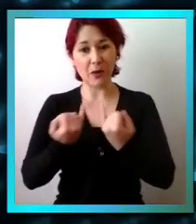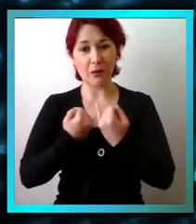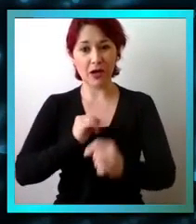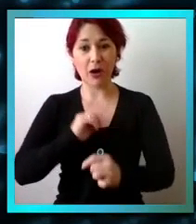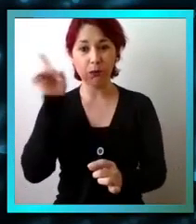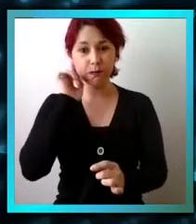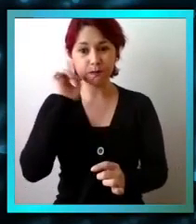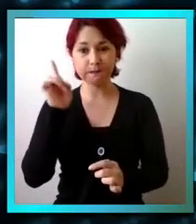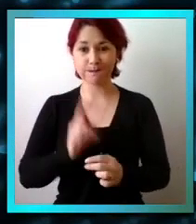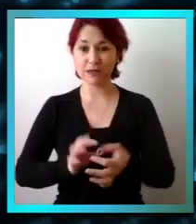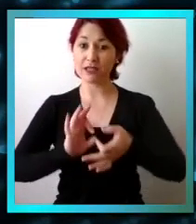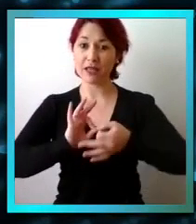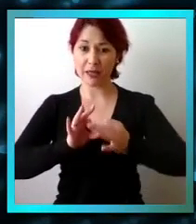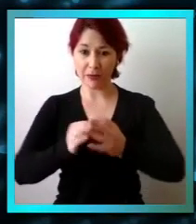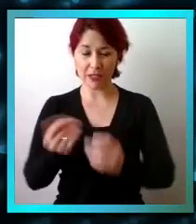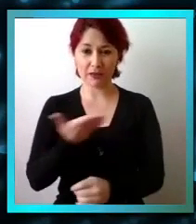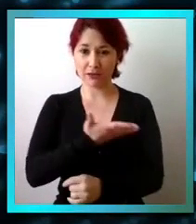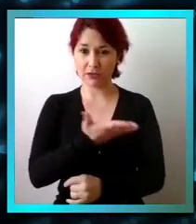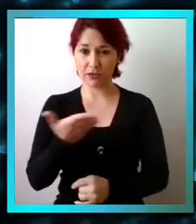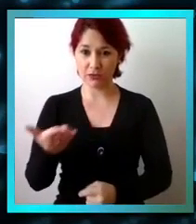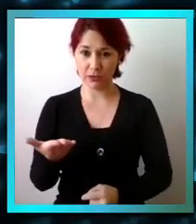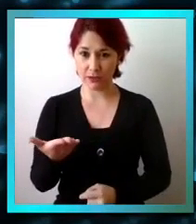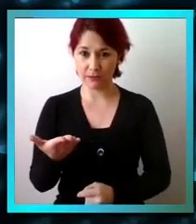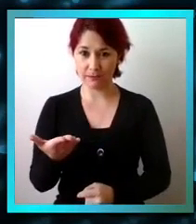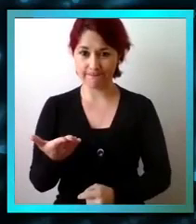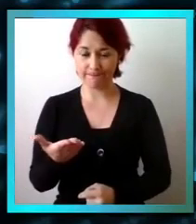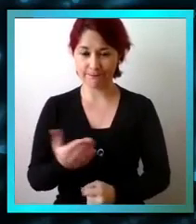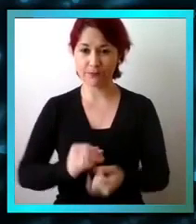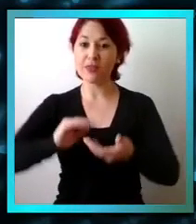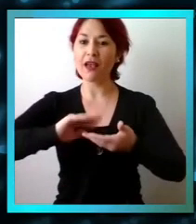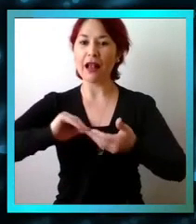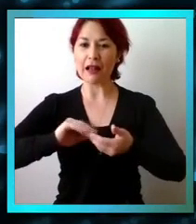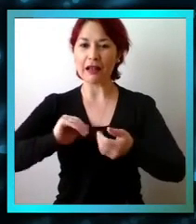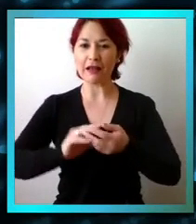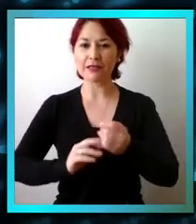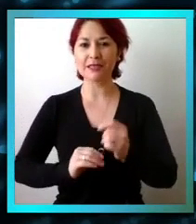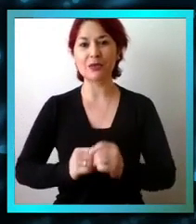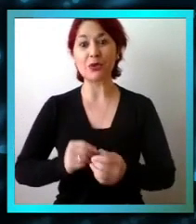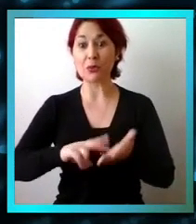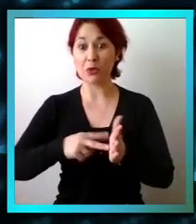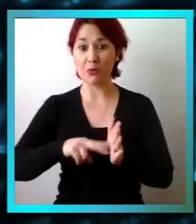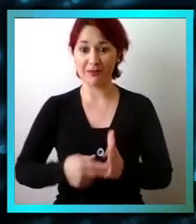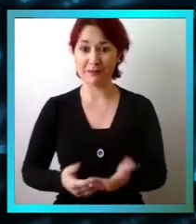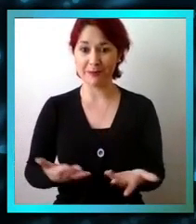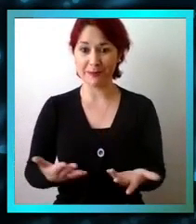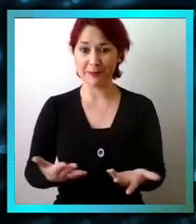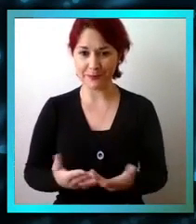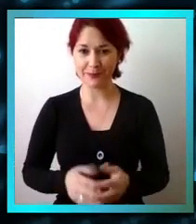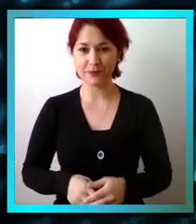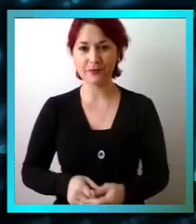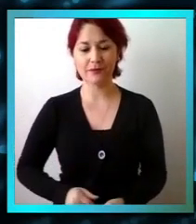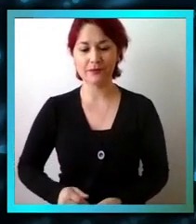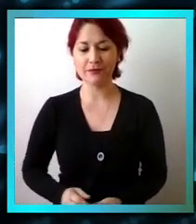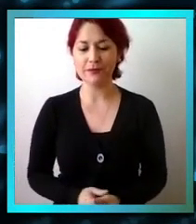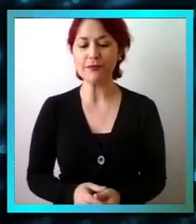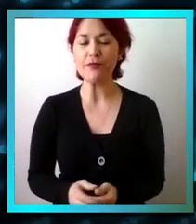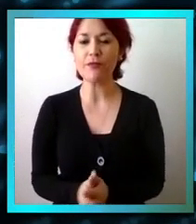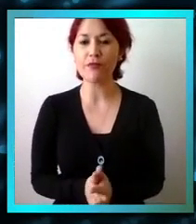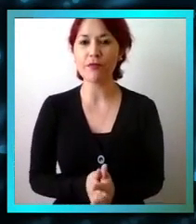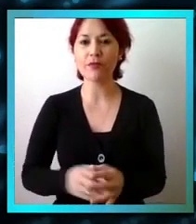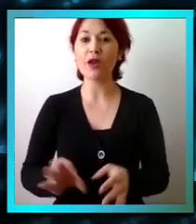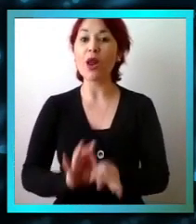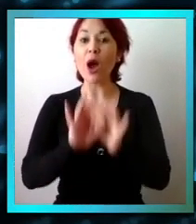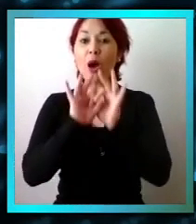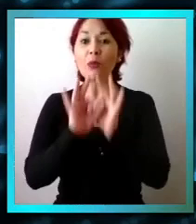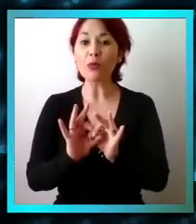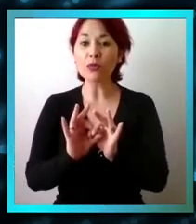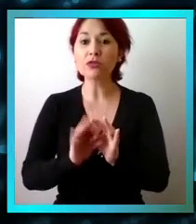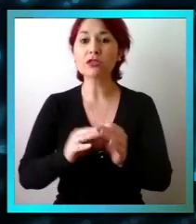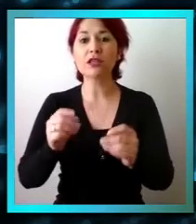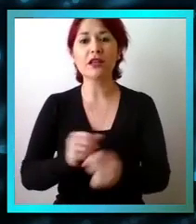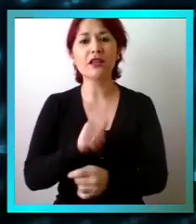and protect you from any kind of cyber attacks so thank you very much mucha gracias eugene kaspersky